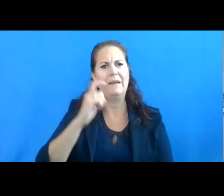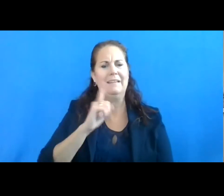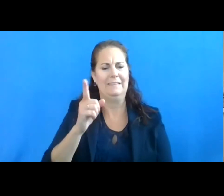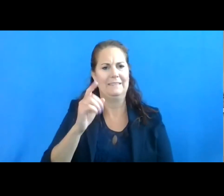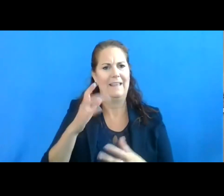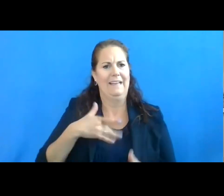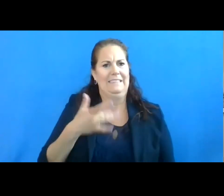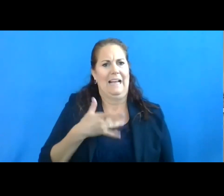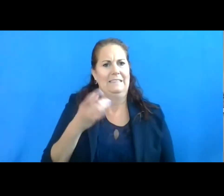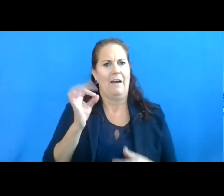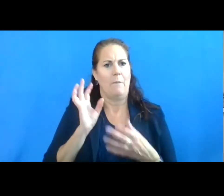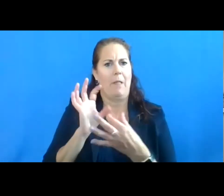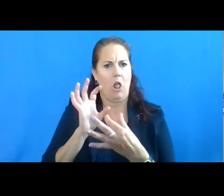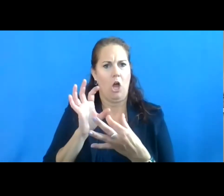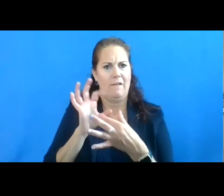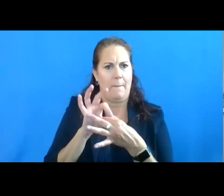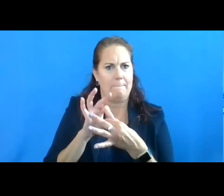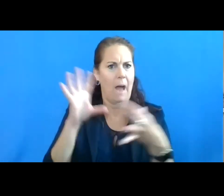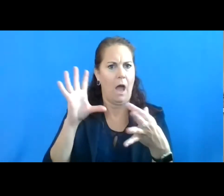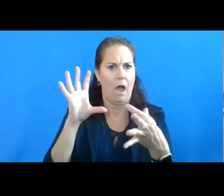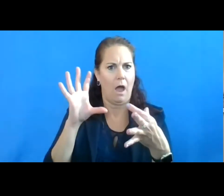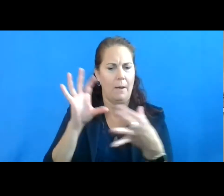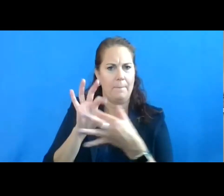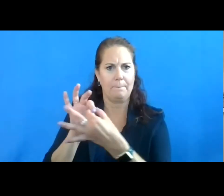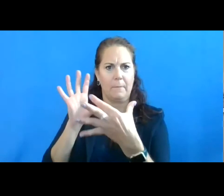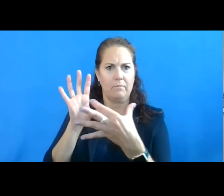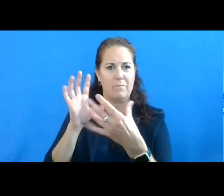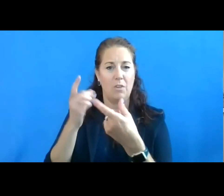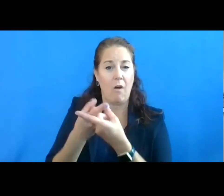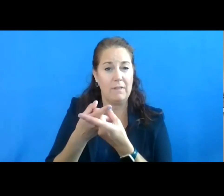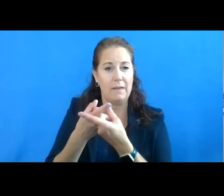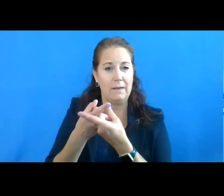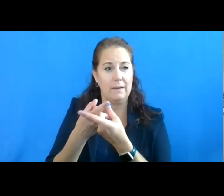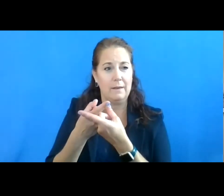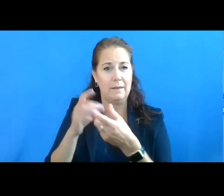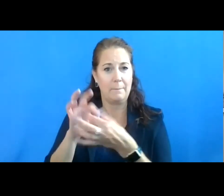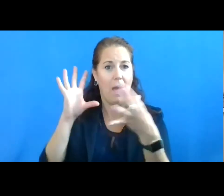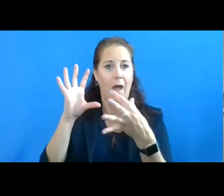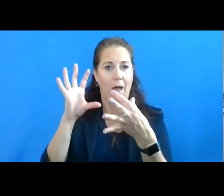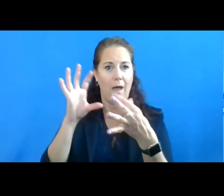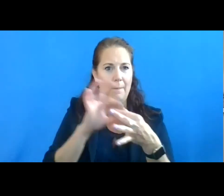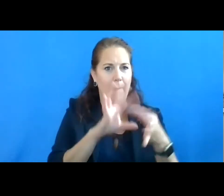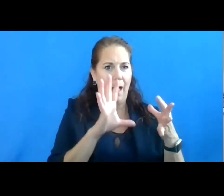One thing we lose in conflict is that sense of belonging.